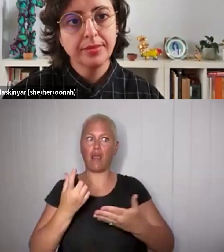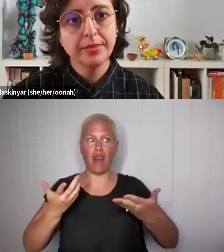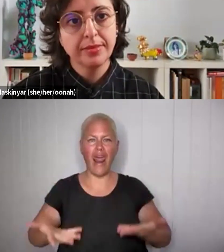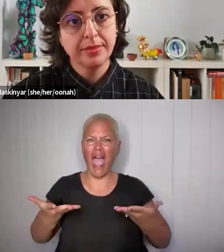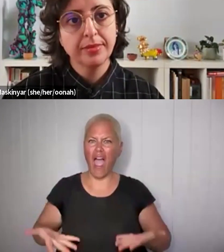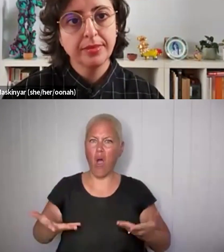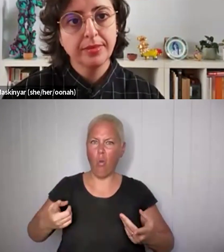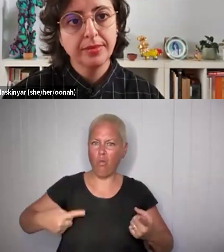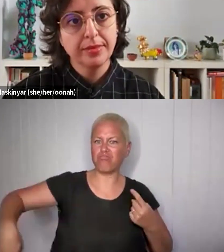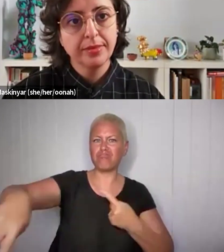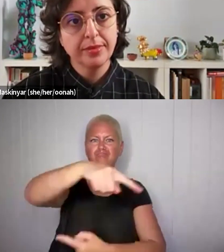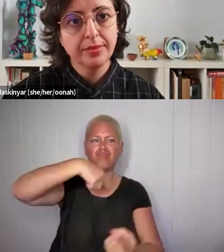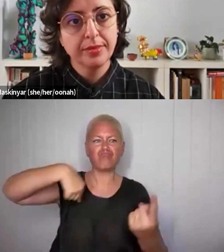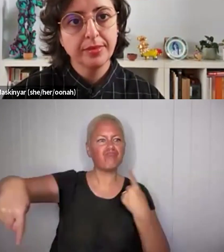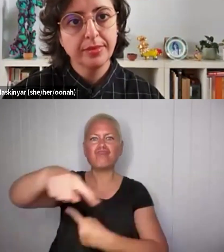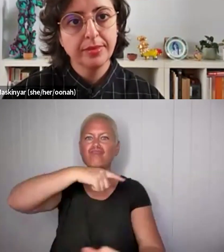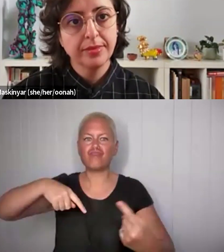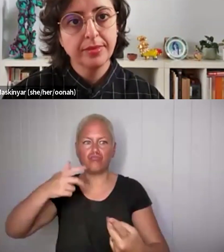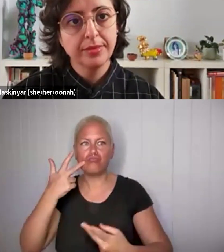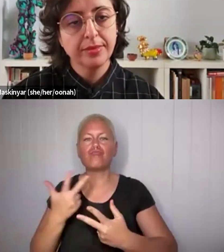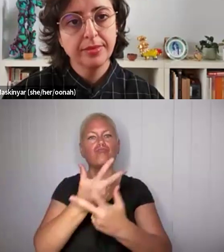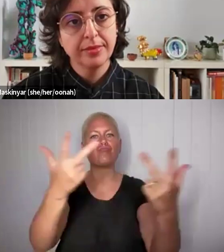it is not a reflection of what Australia -- Creative Australia thinks of in terms of being